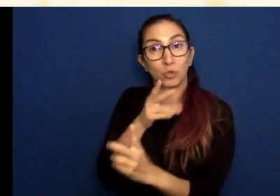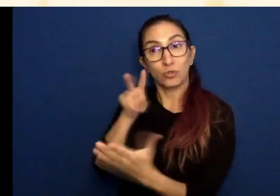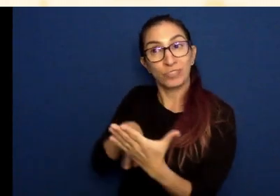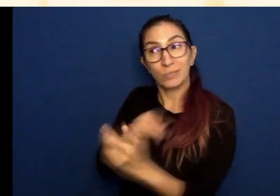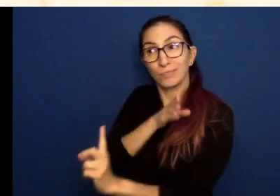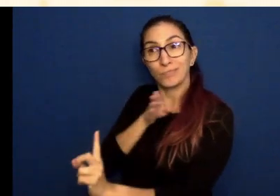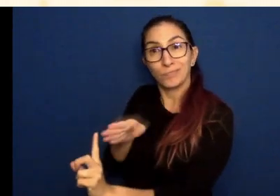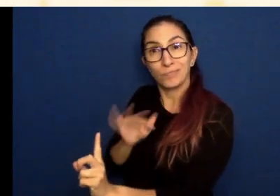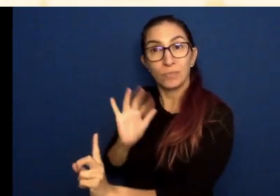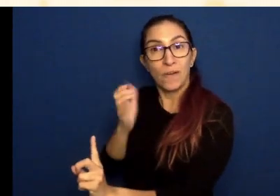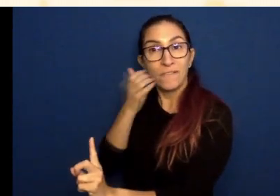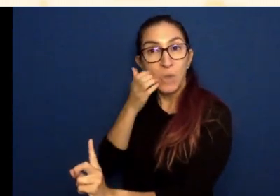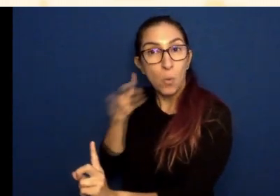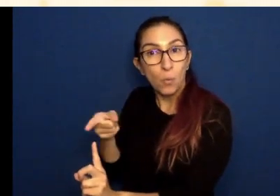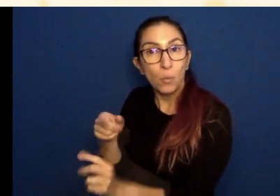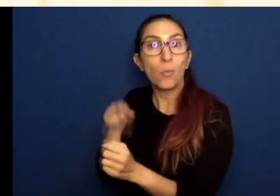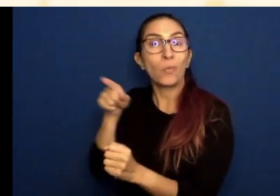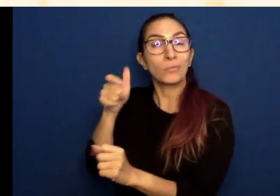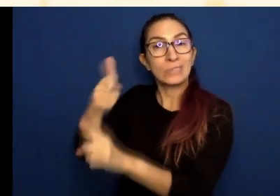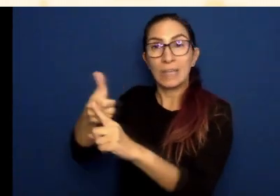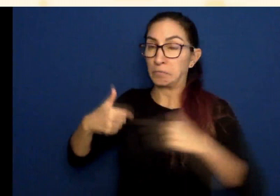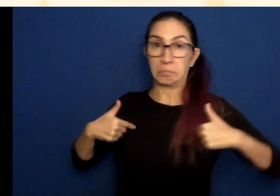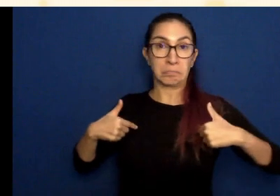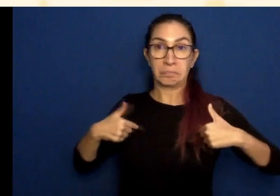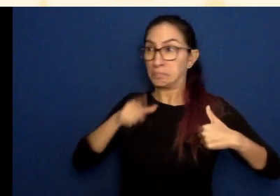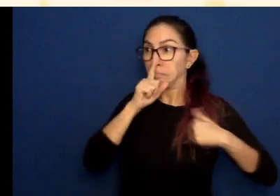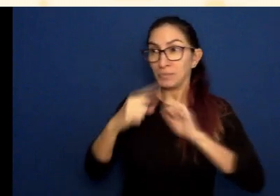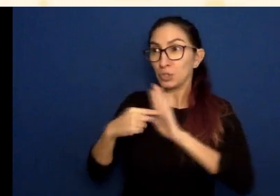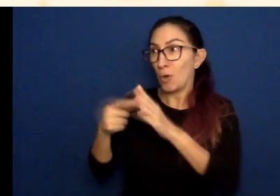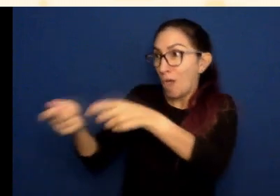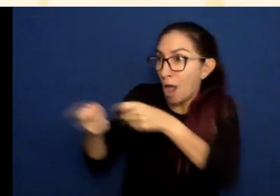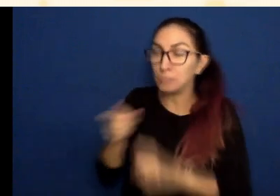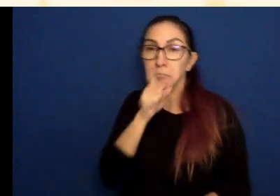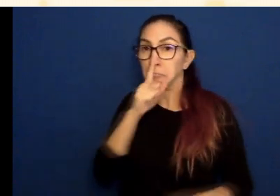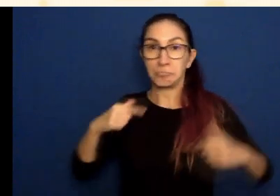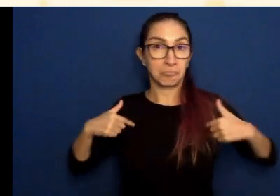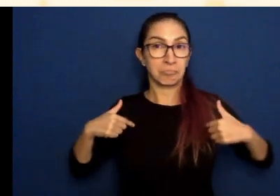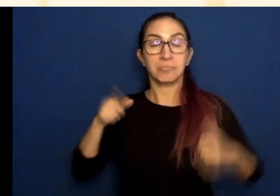and she doesn't read books, novels anymore, because the text is too small.